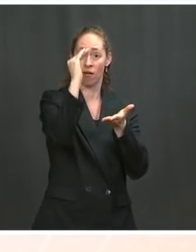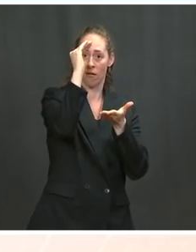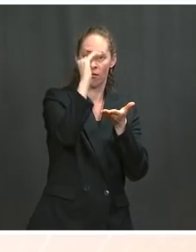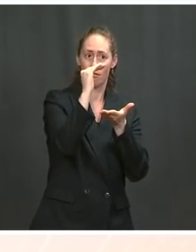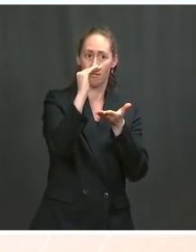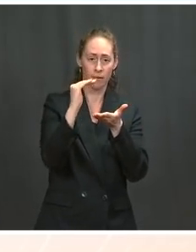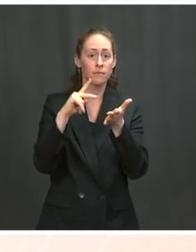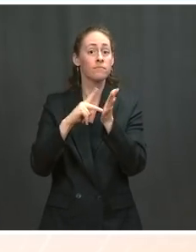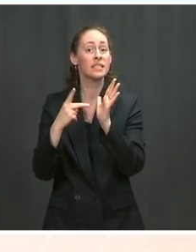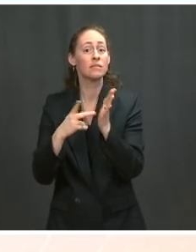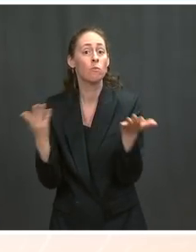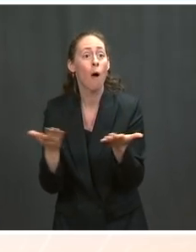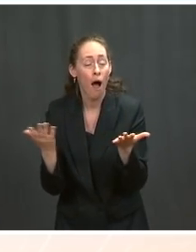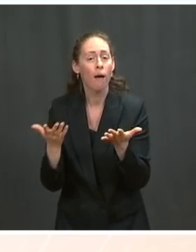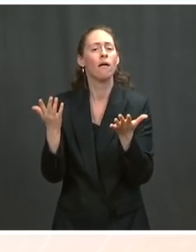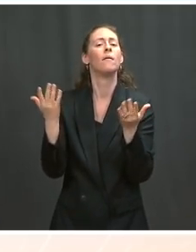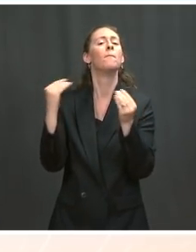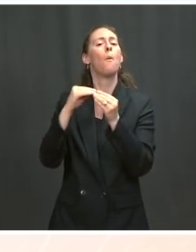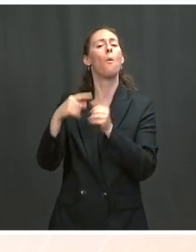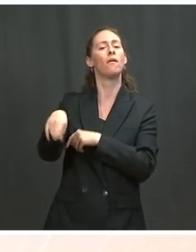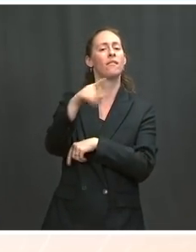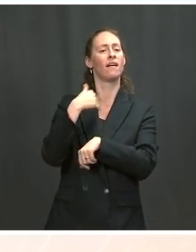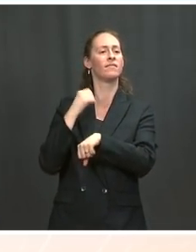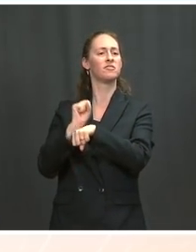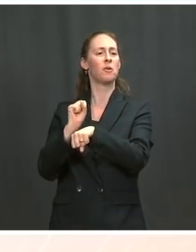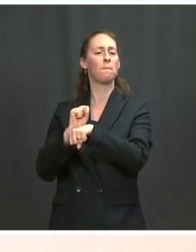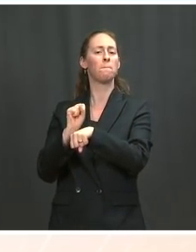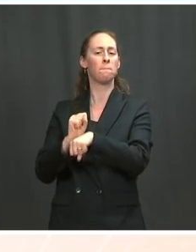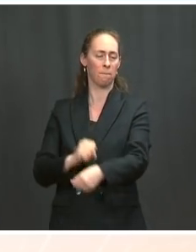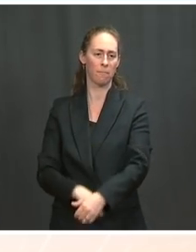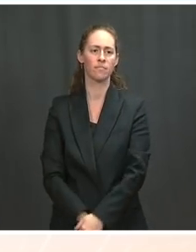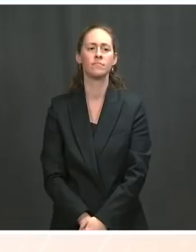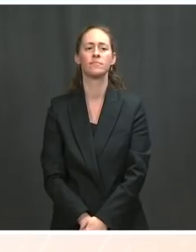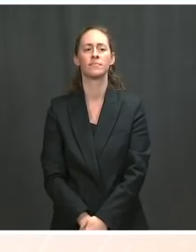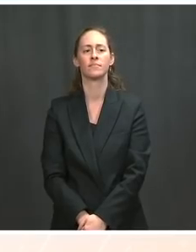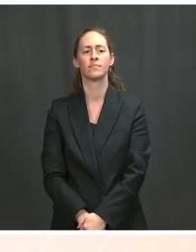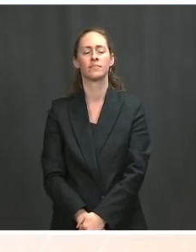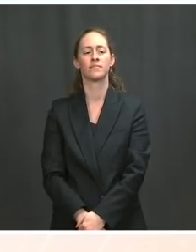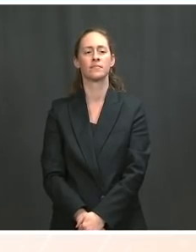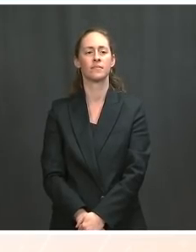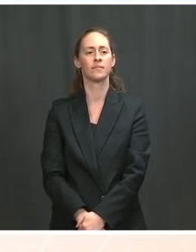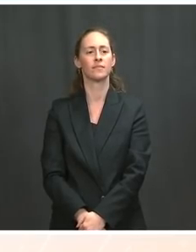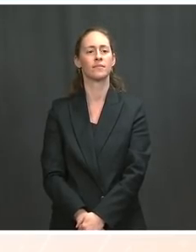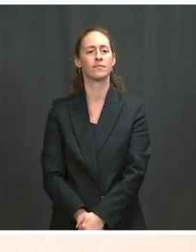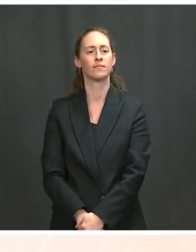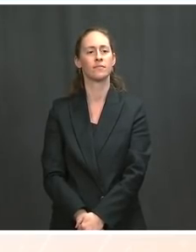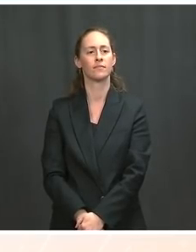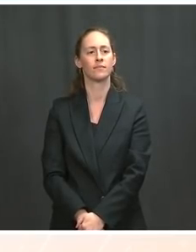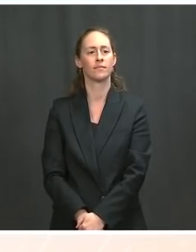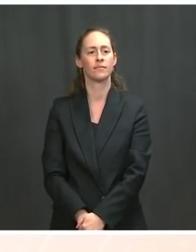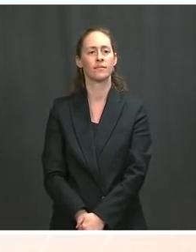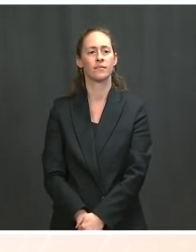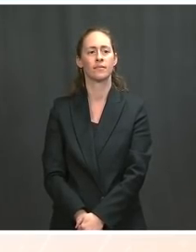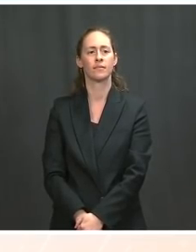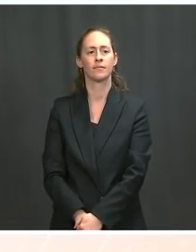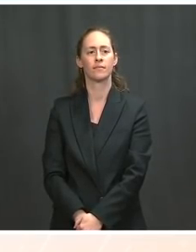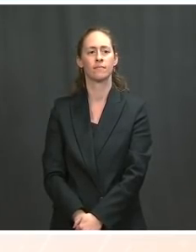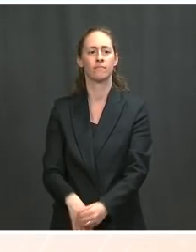the larger trend in initial unemployment number -- claims shows clear economic progress for America since President Biden took office.